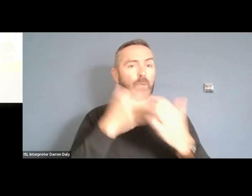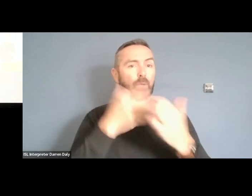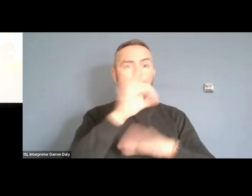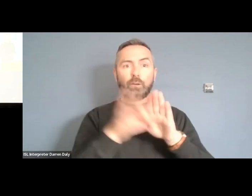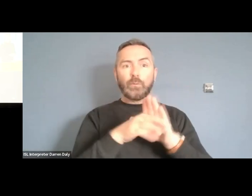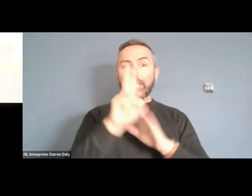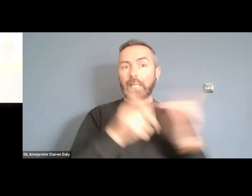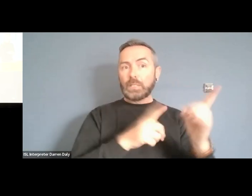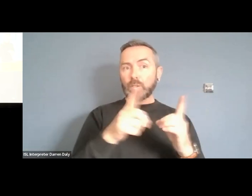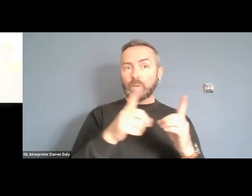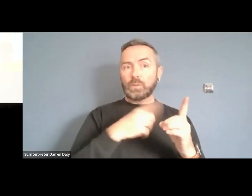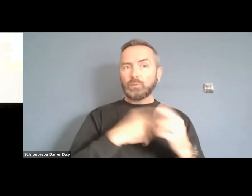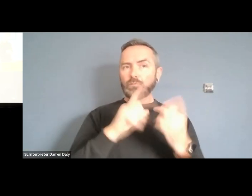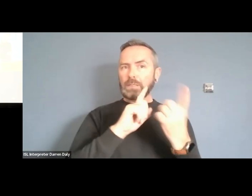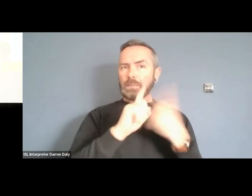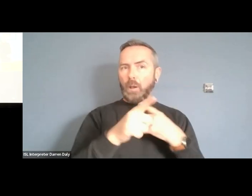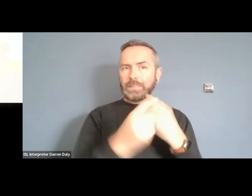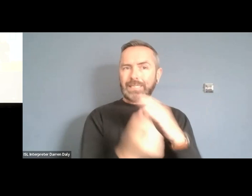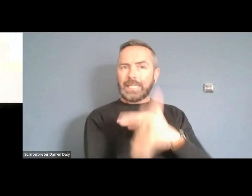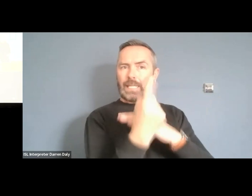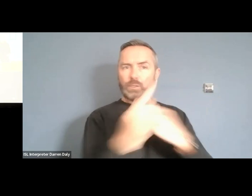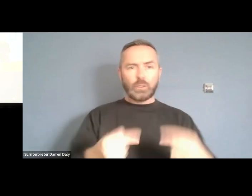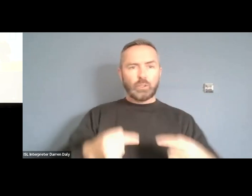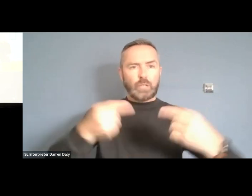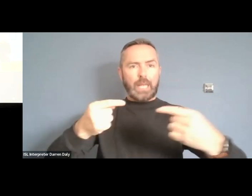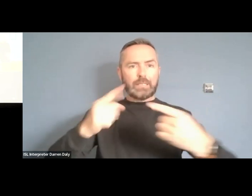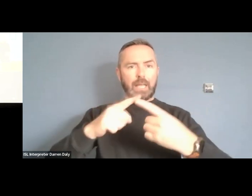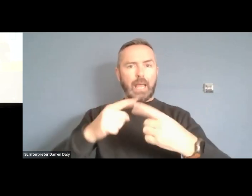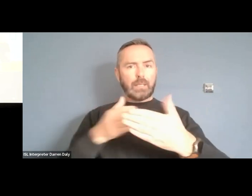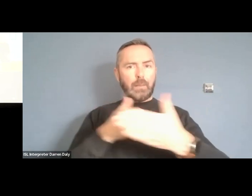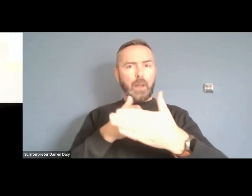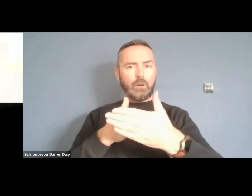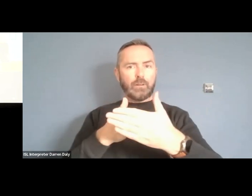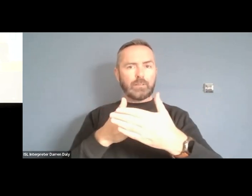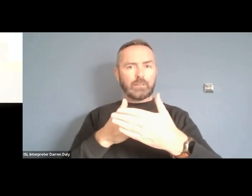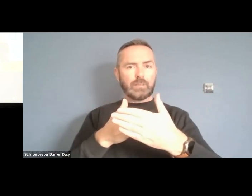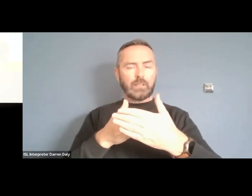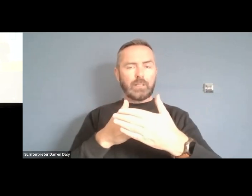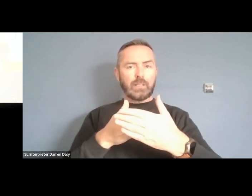respond to the issues, challenges and barriers faced by disabled people in Ireland.